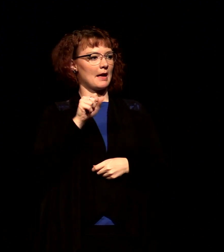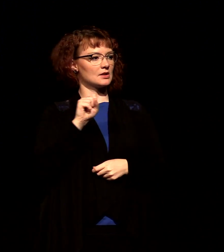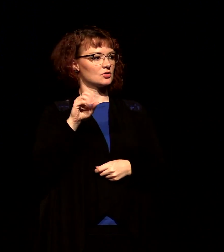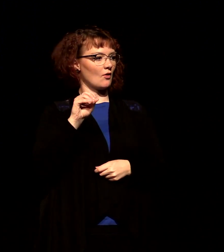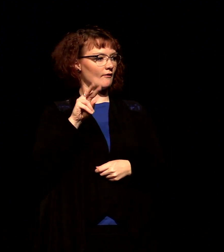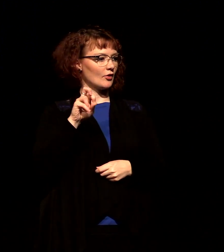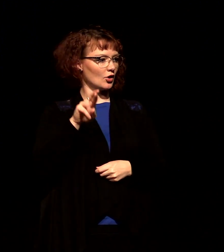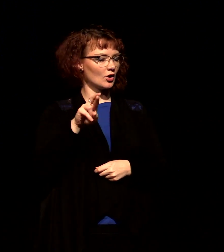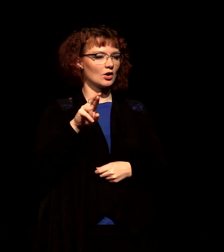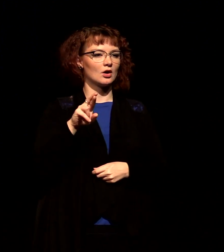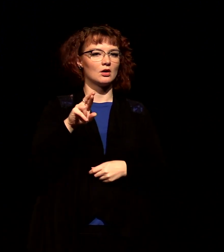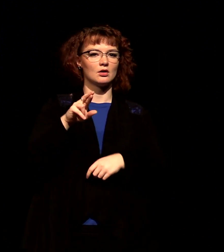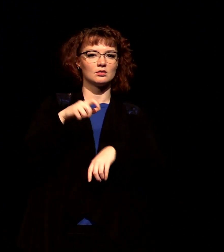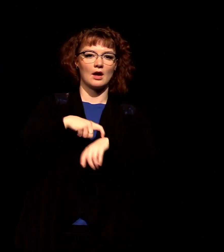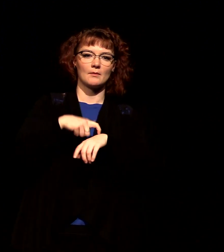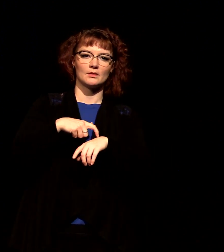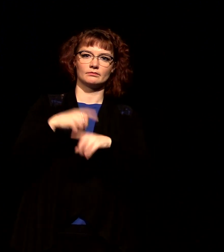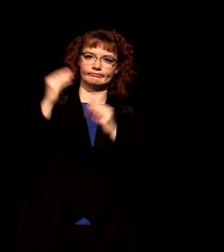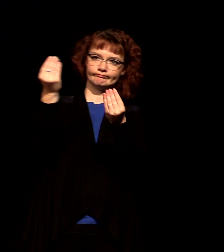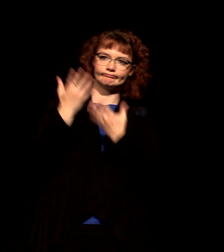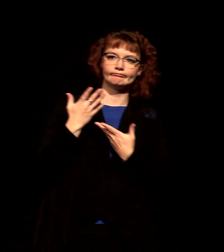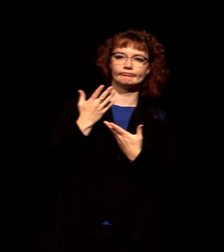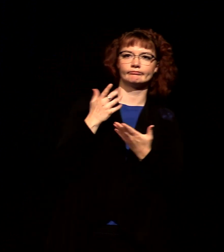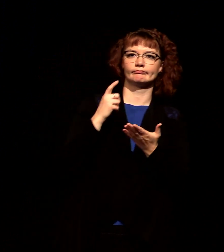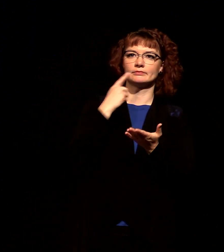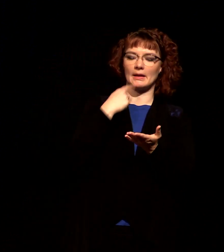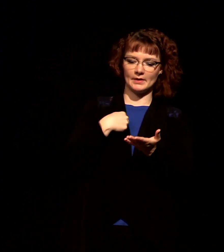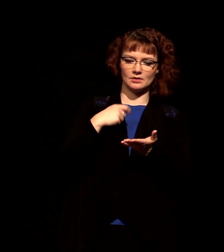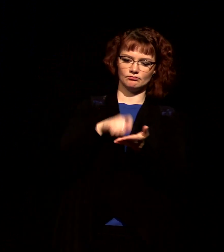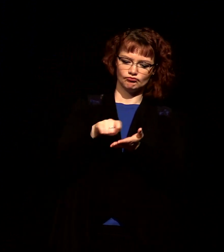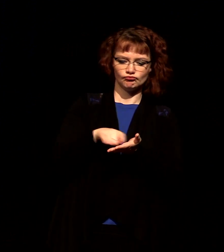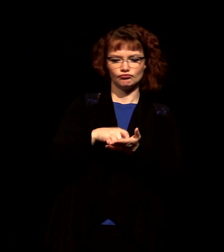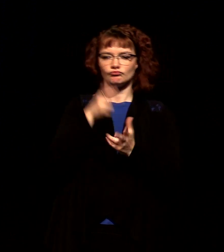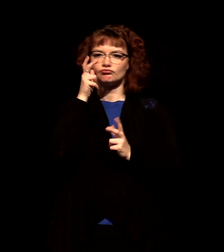about the history of Israel, and they tell him, he hears that God